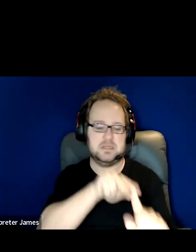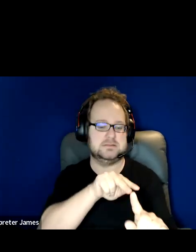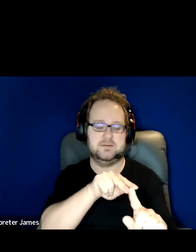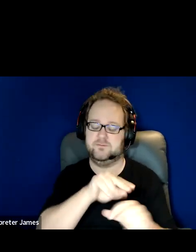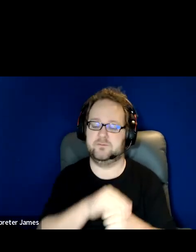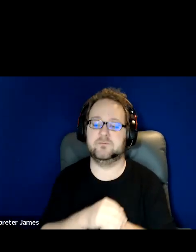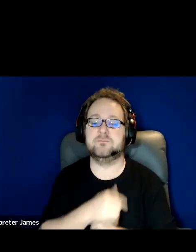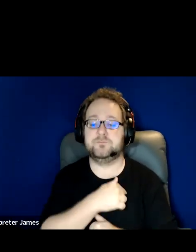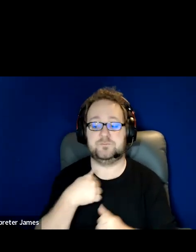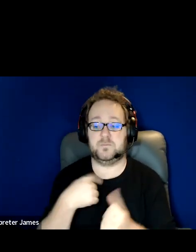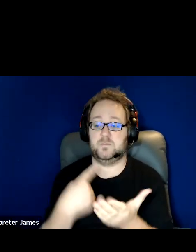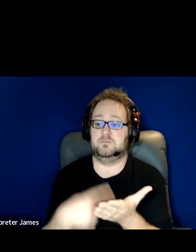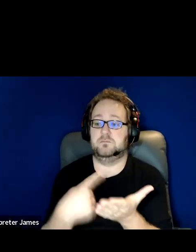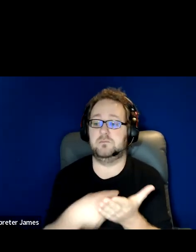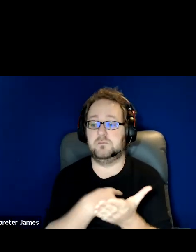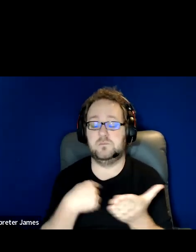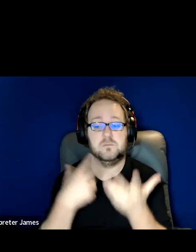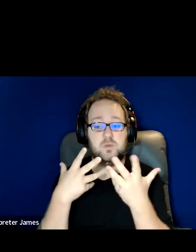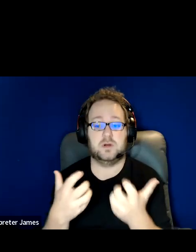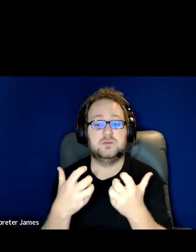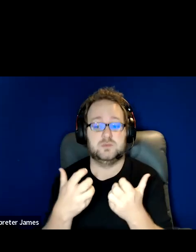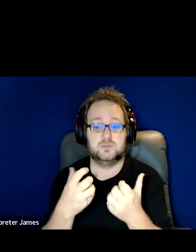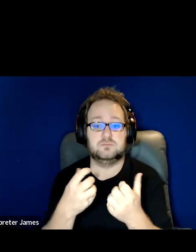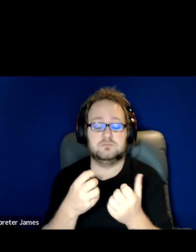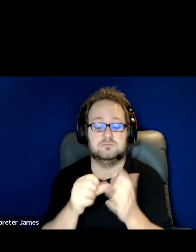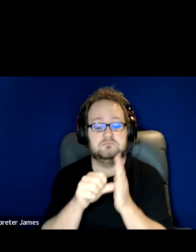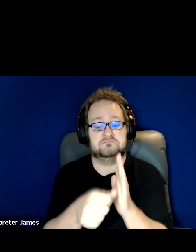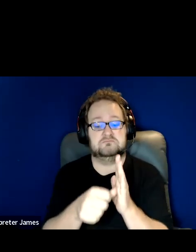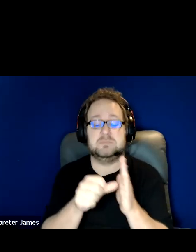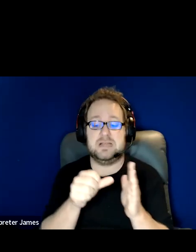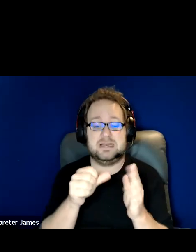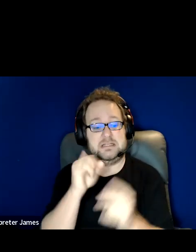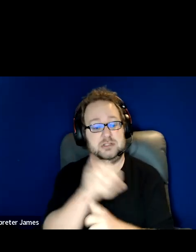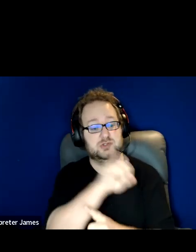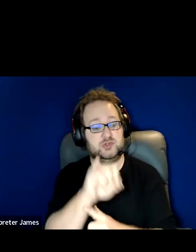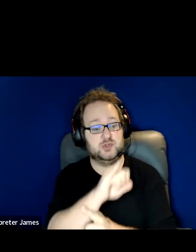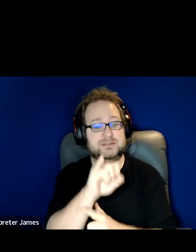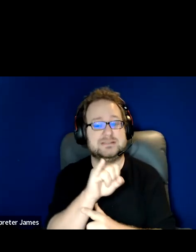about, we want to ensure that insurance status or the lack of insurance does not present